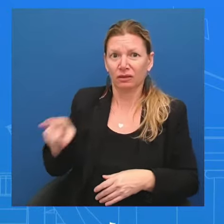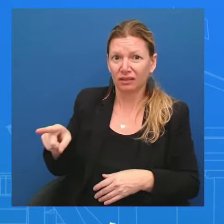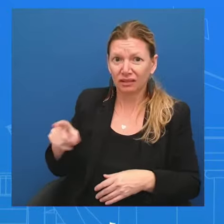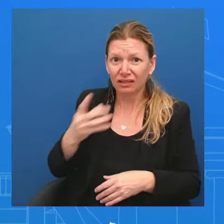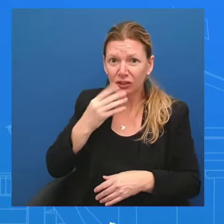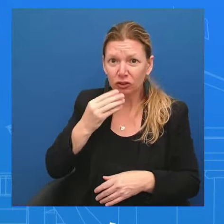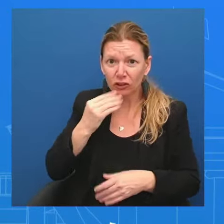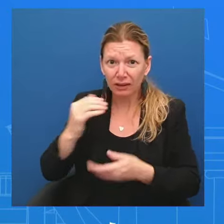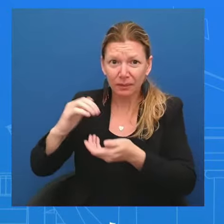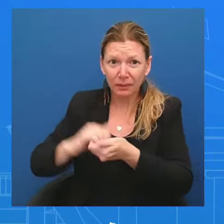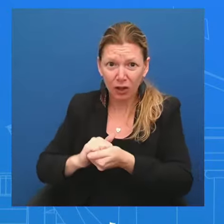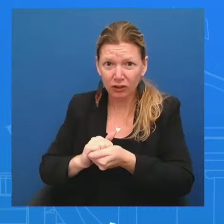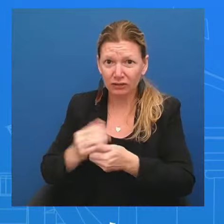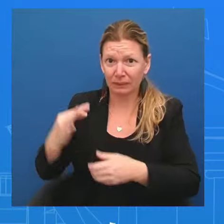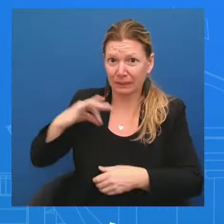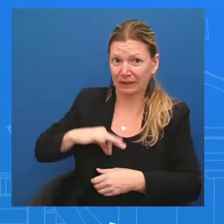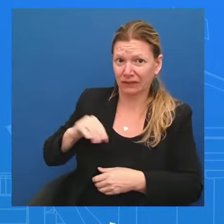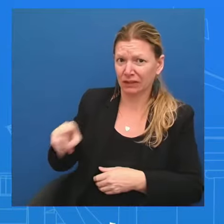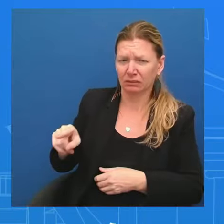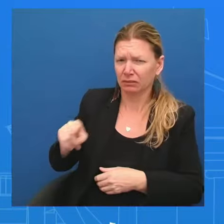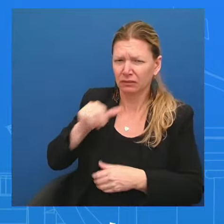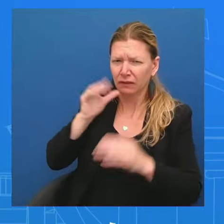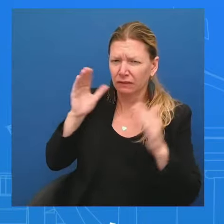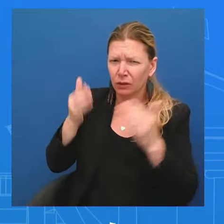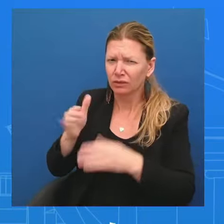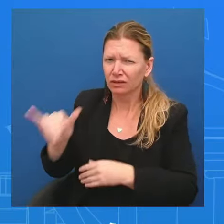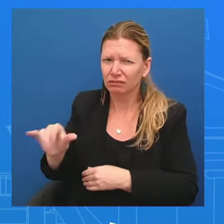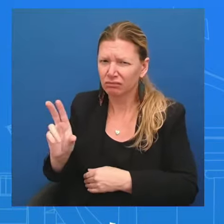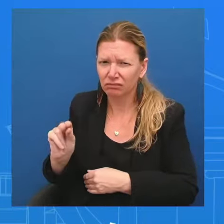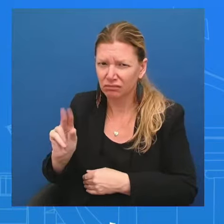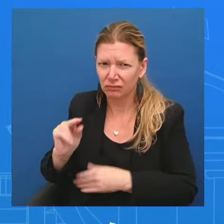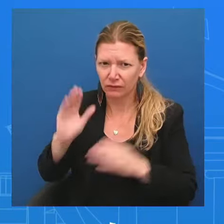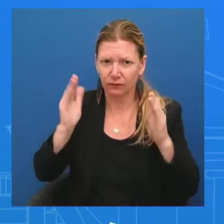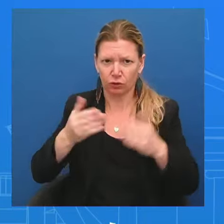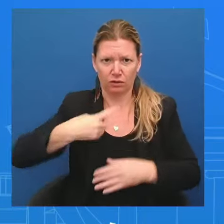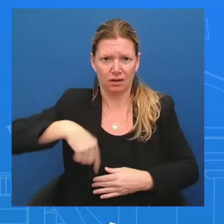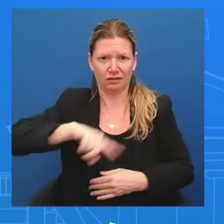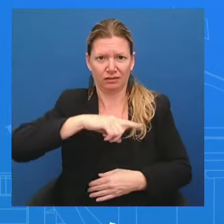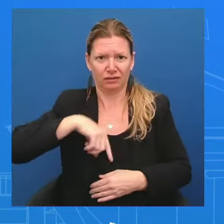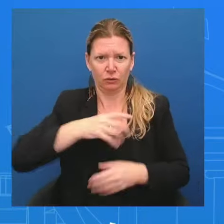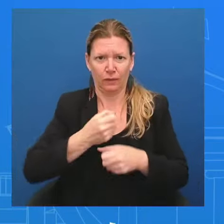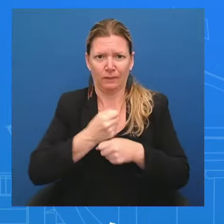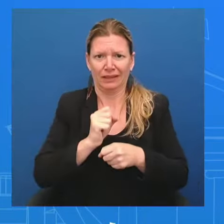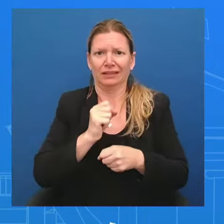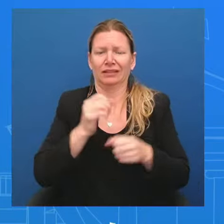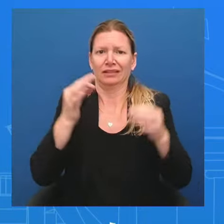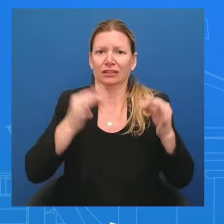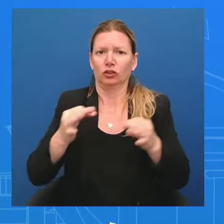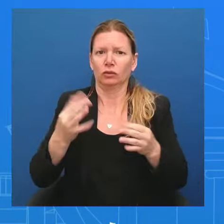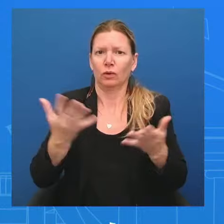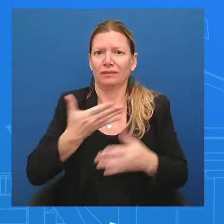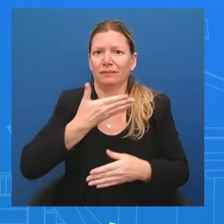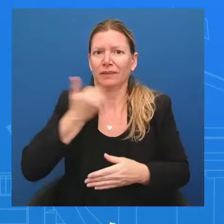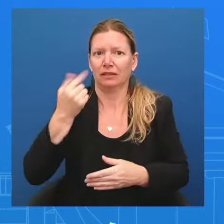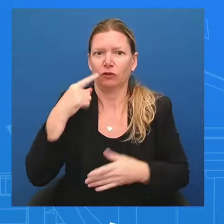He's making decisions based on what's in the best interest of the American people and our safety and security abroad. Ms. Jean-Pierre: Go ahead.